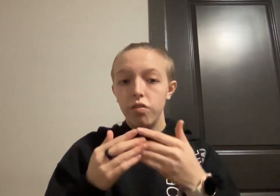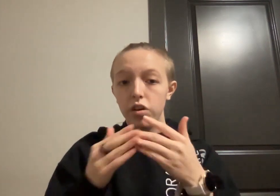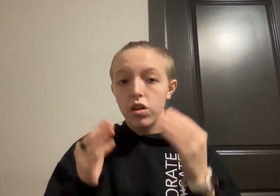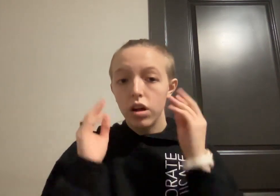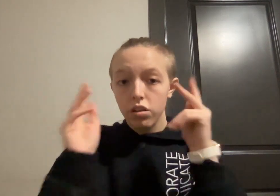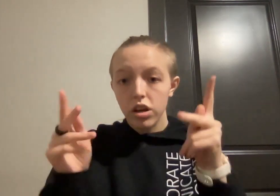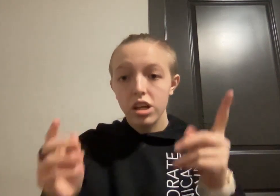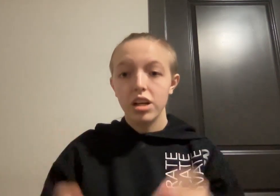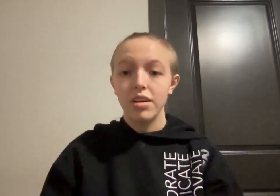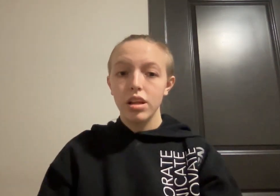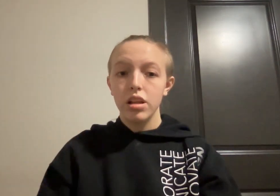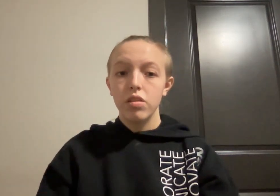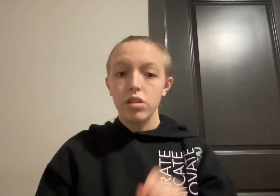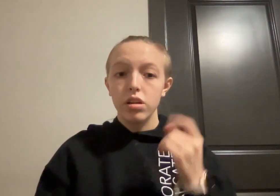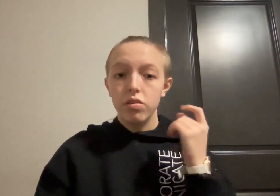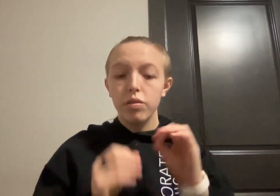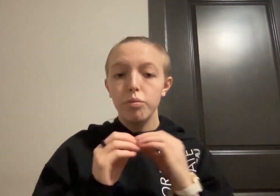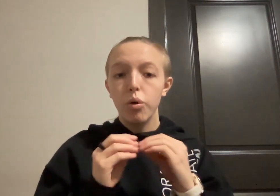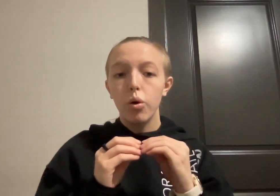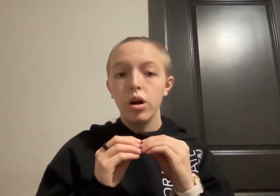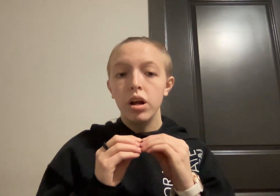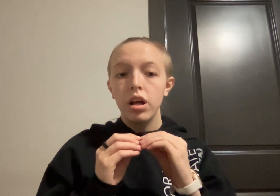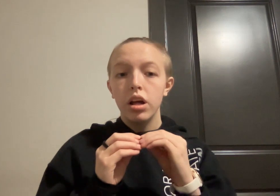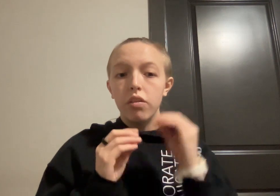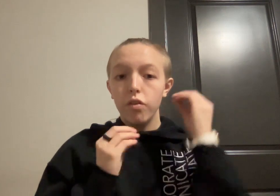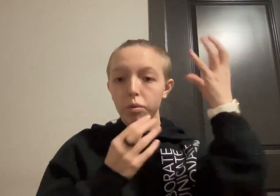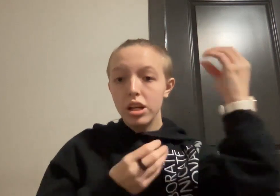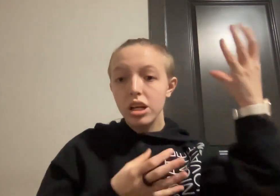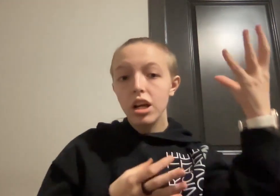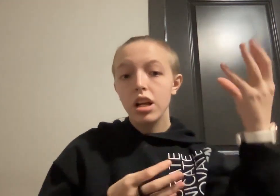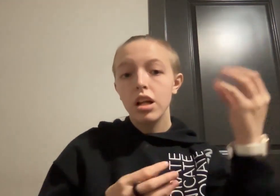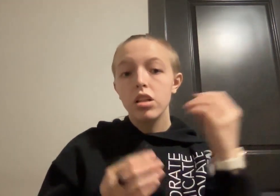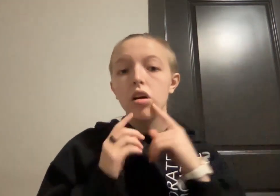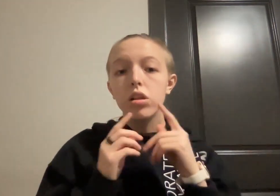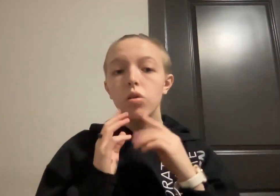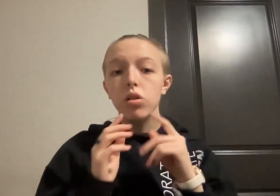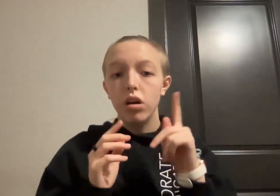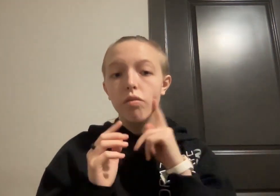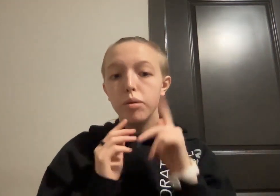for even more information. Talk to deaf people and get involved.